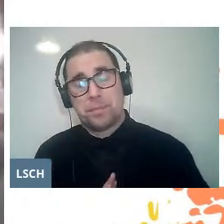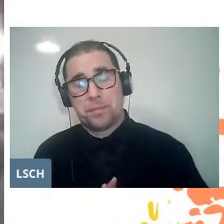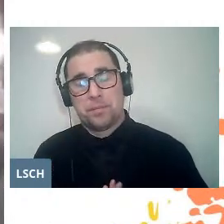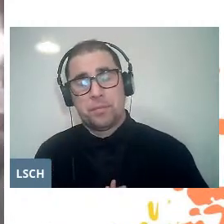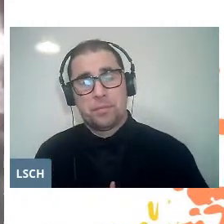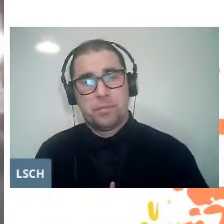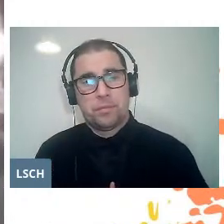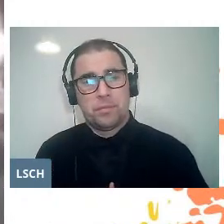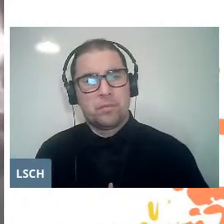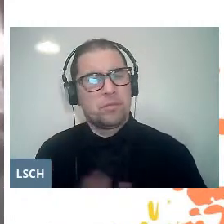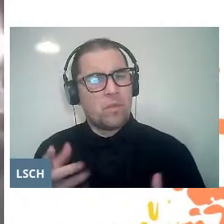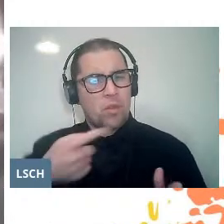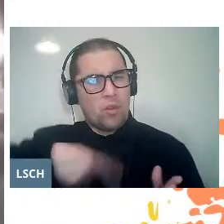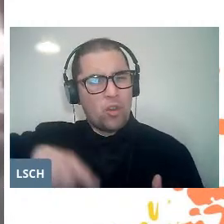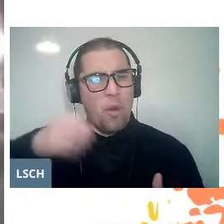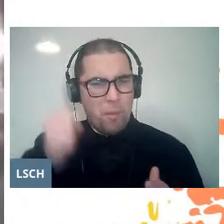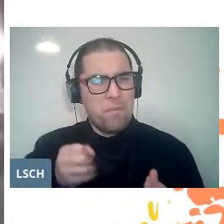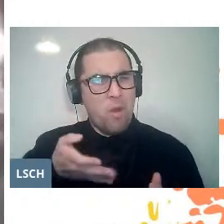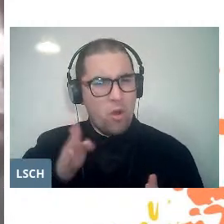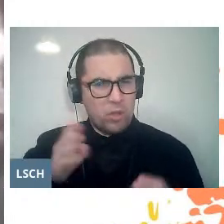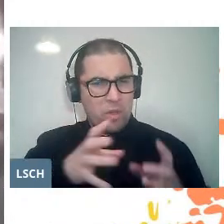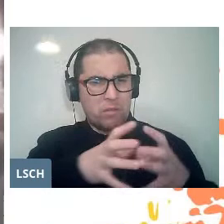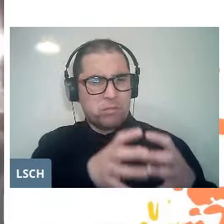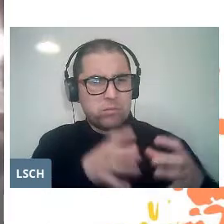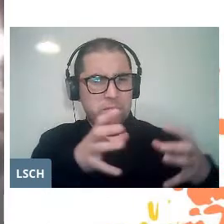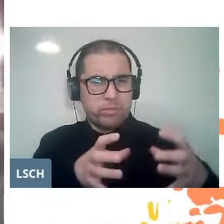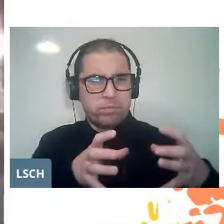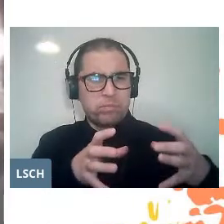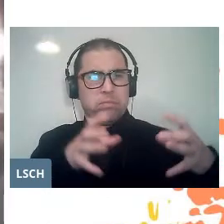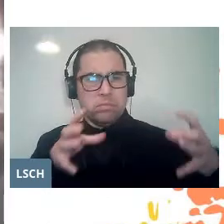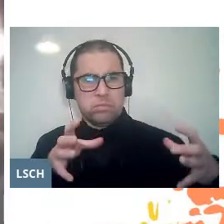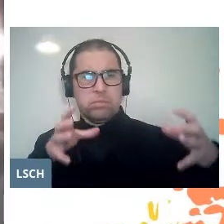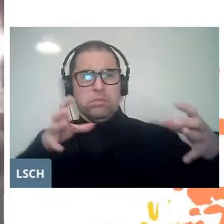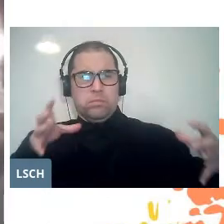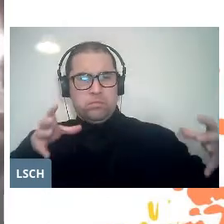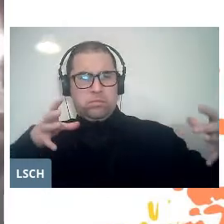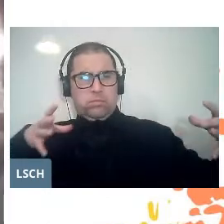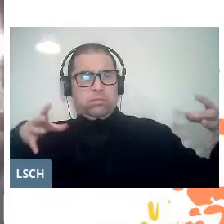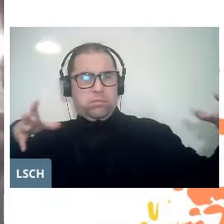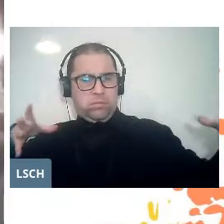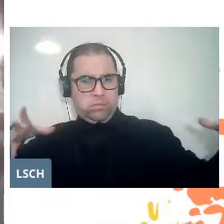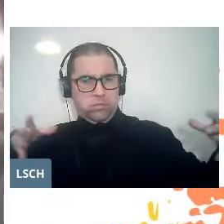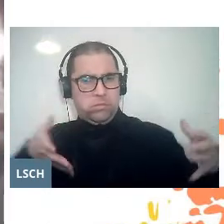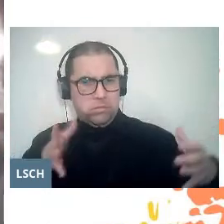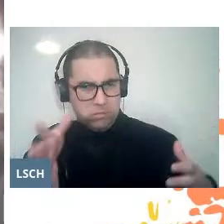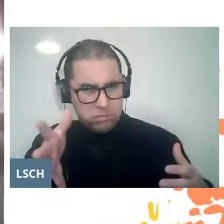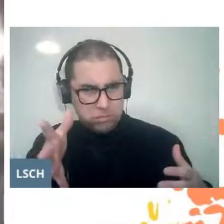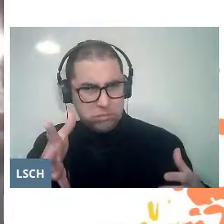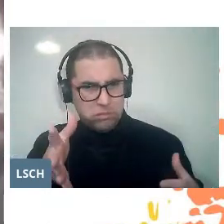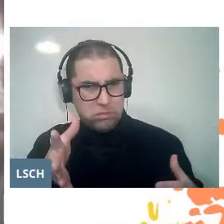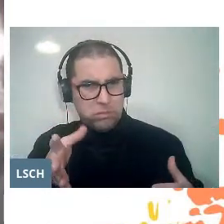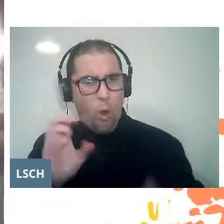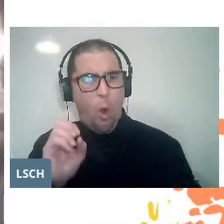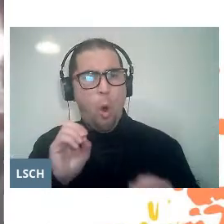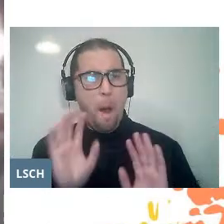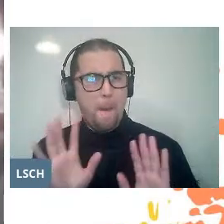Can we continue this sustained growth into the 20th century?